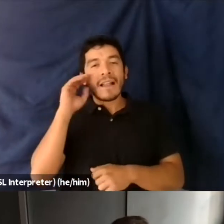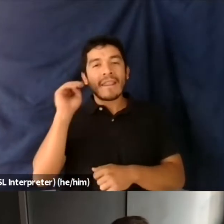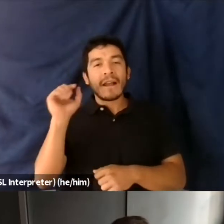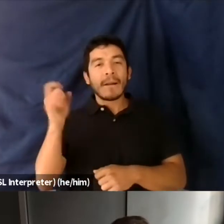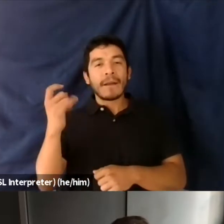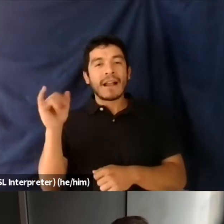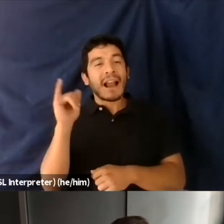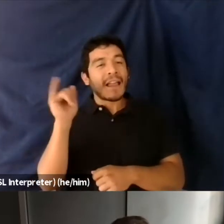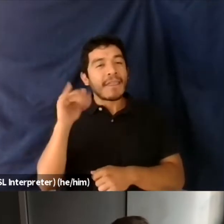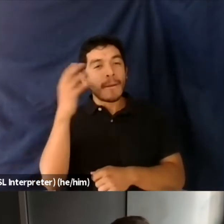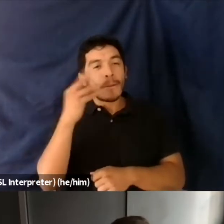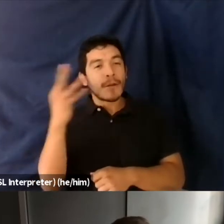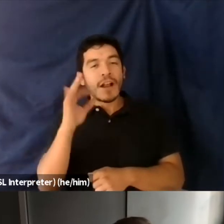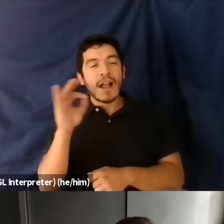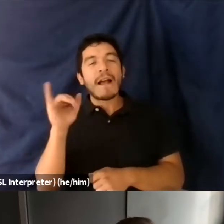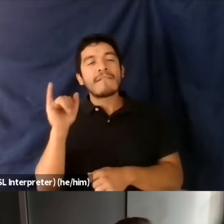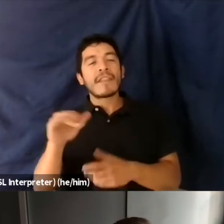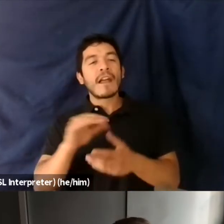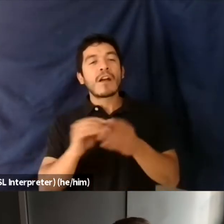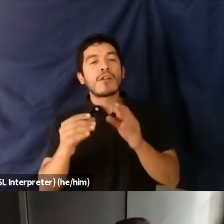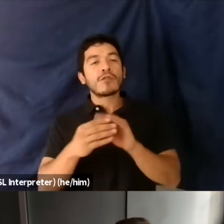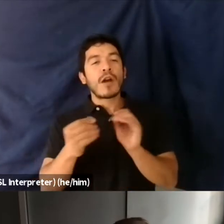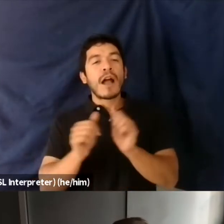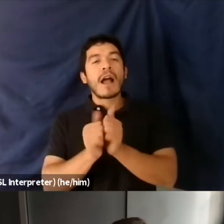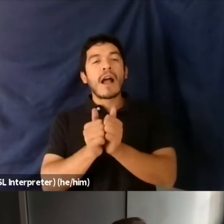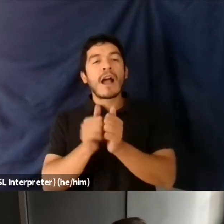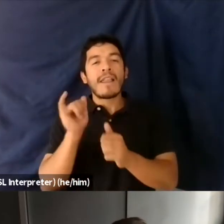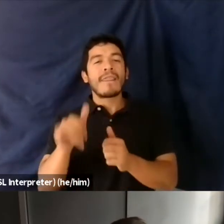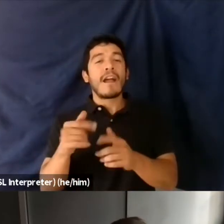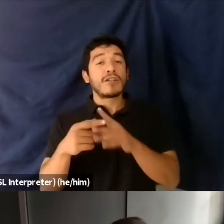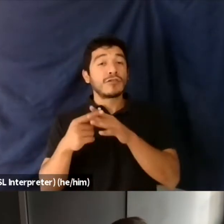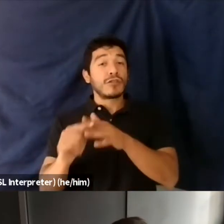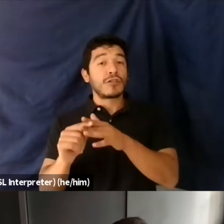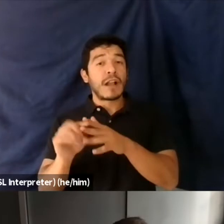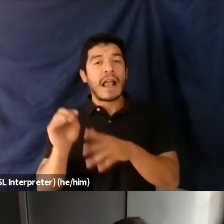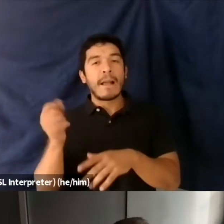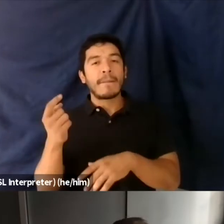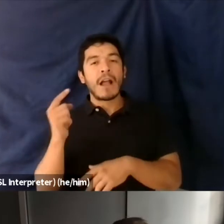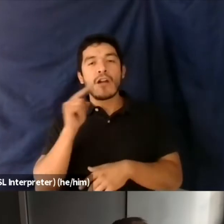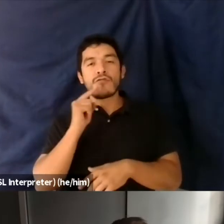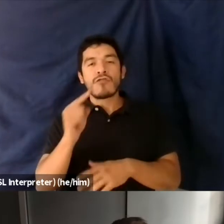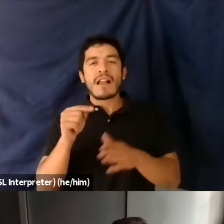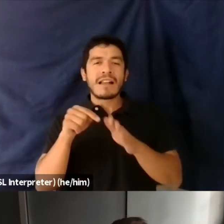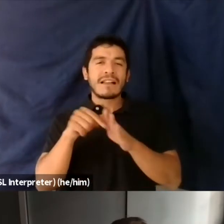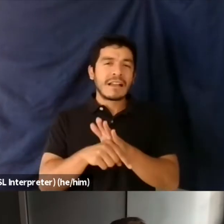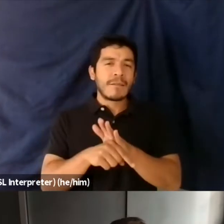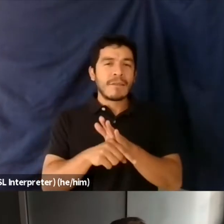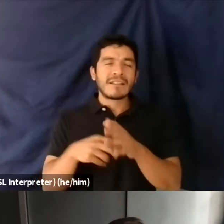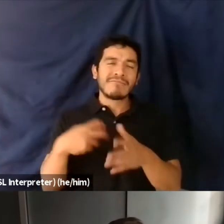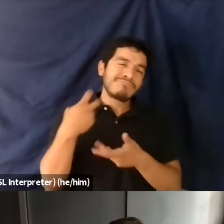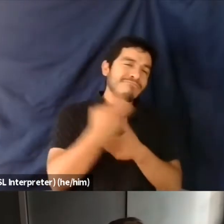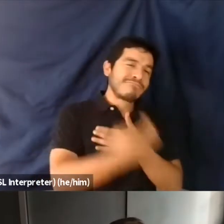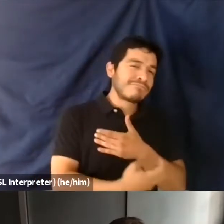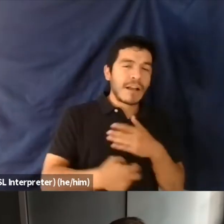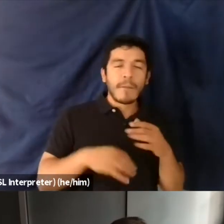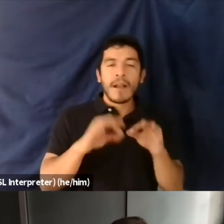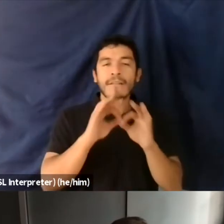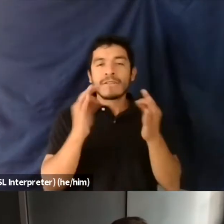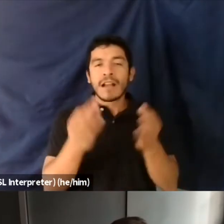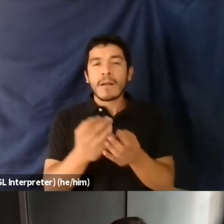of the narrative of how it got formed was like Max being deeply embedded into my family and like seeing all of their wonderfulness